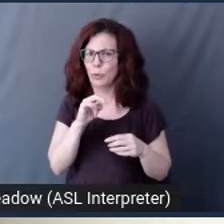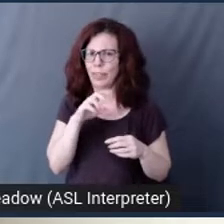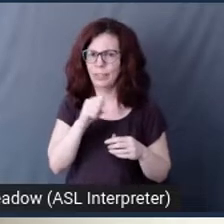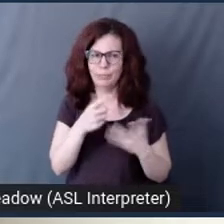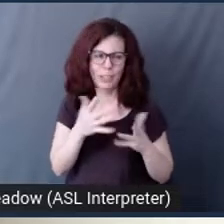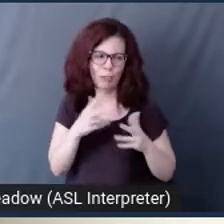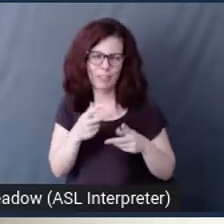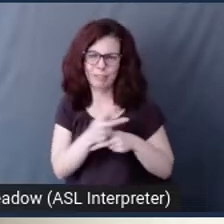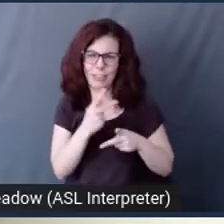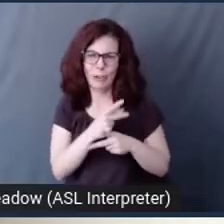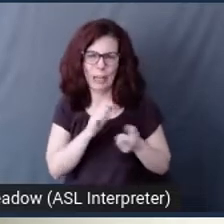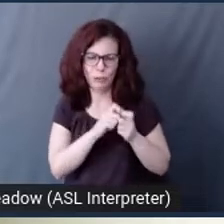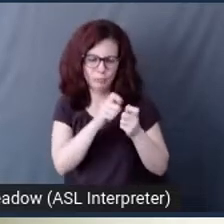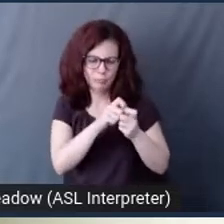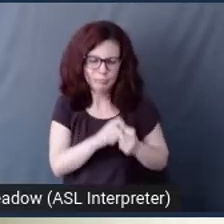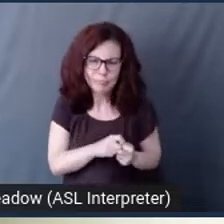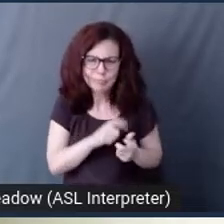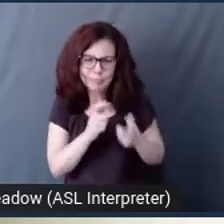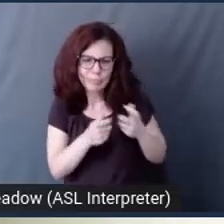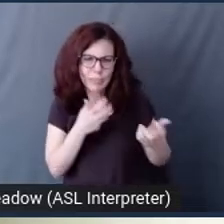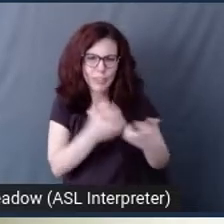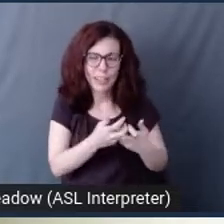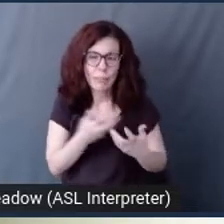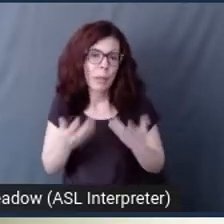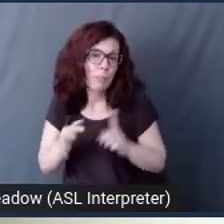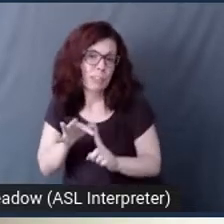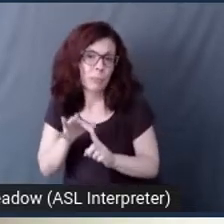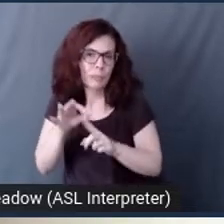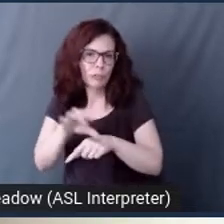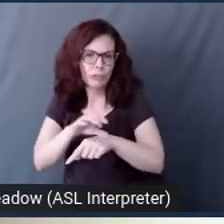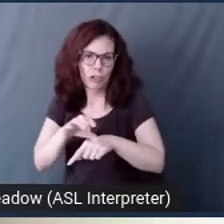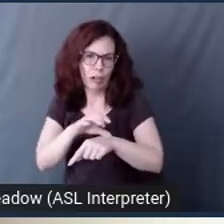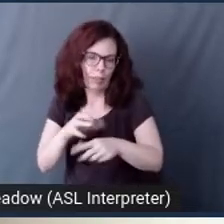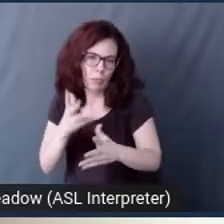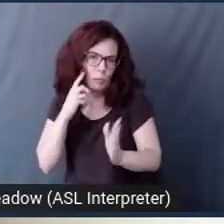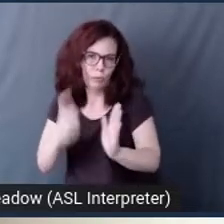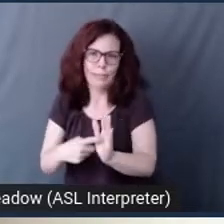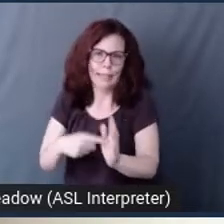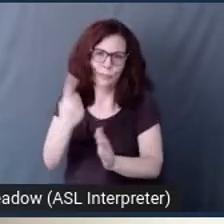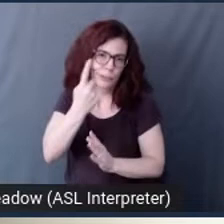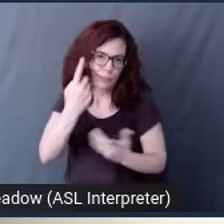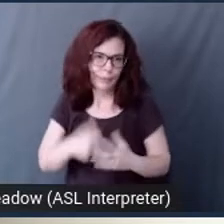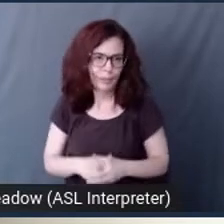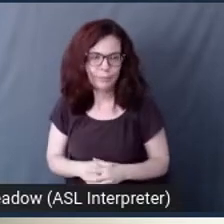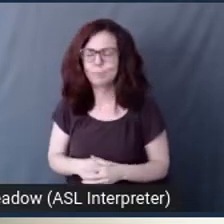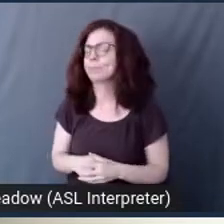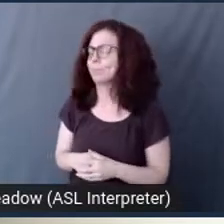for maybe a special chocolate that you want to detect or something else. Right, right.